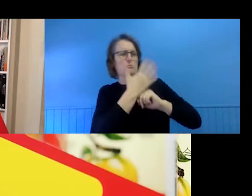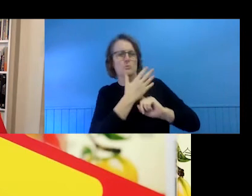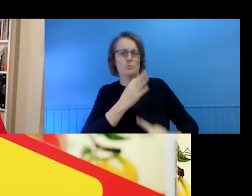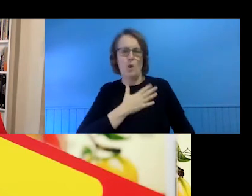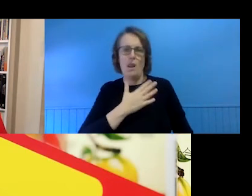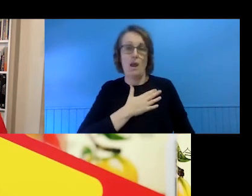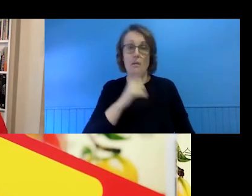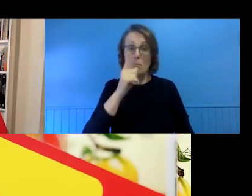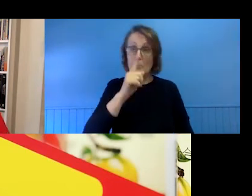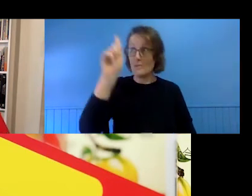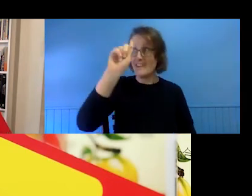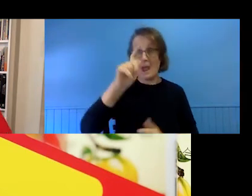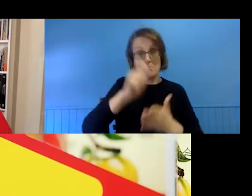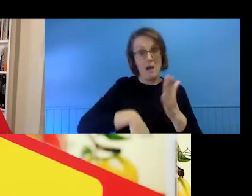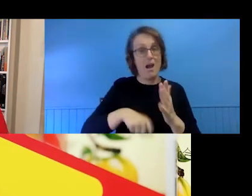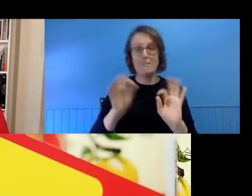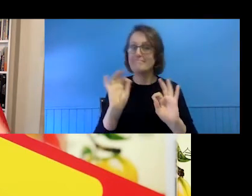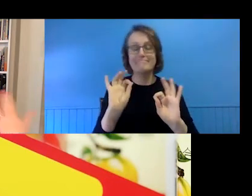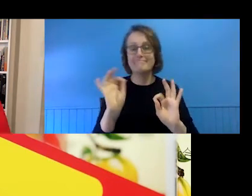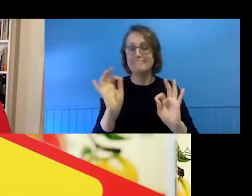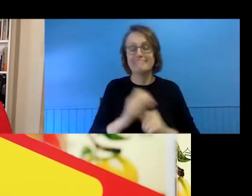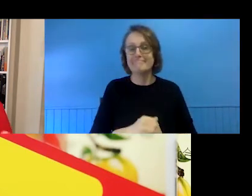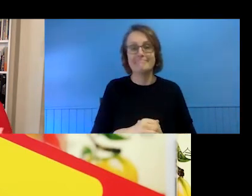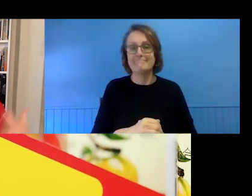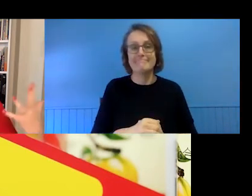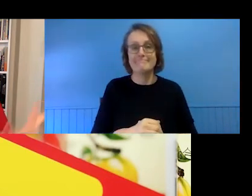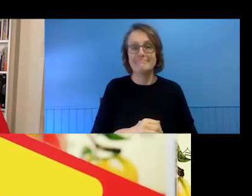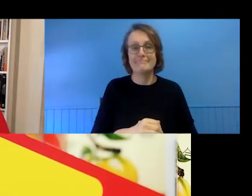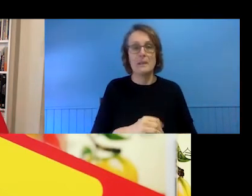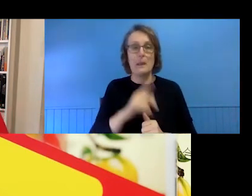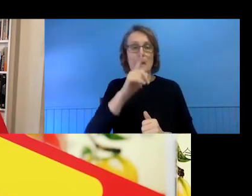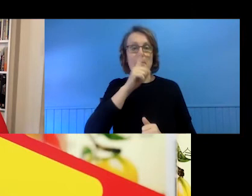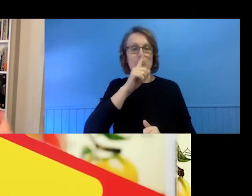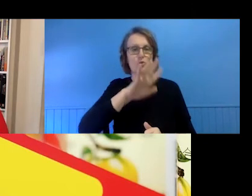the moment. People don't want you to be overtly trying to promote